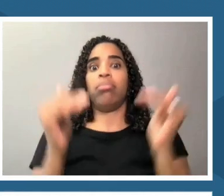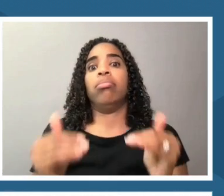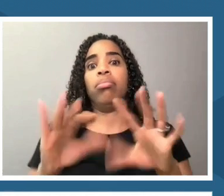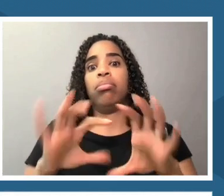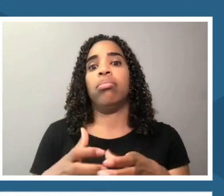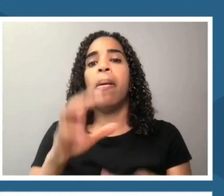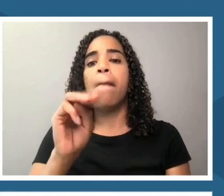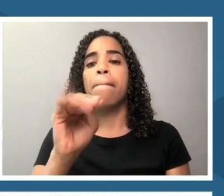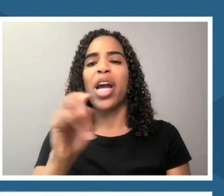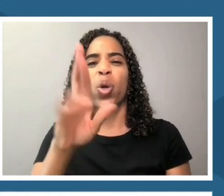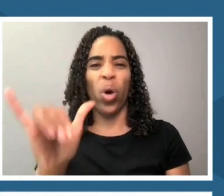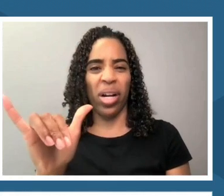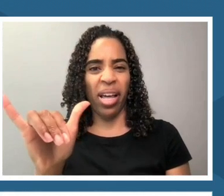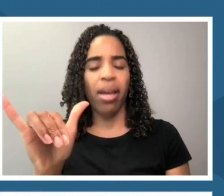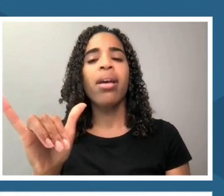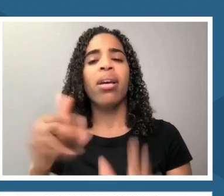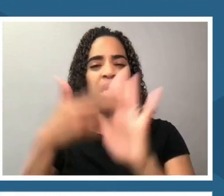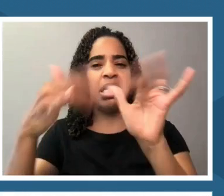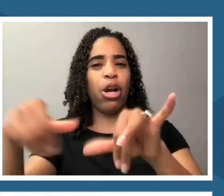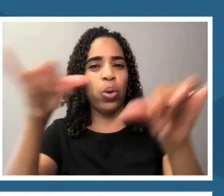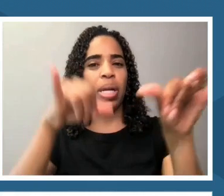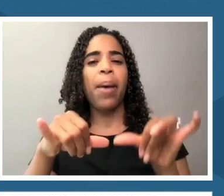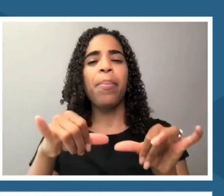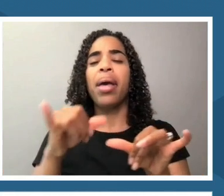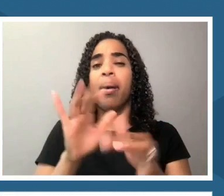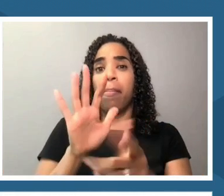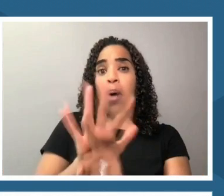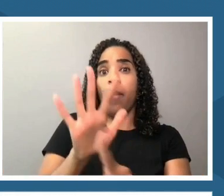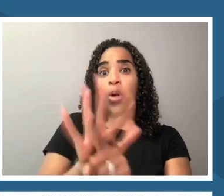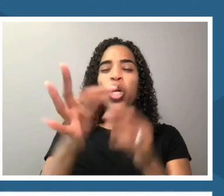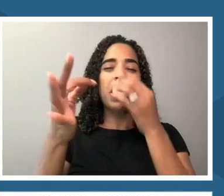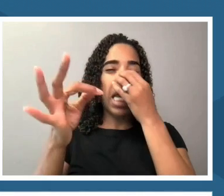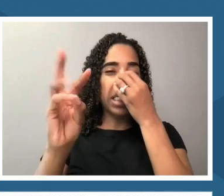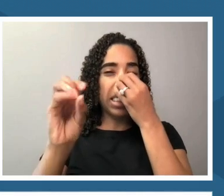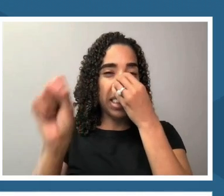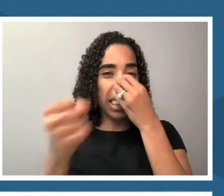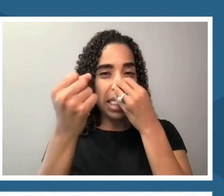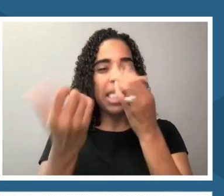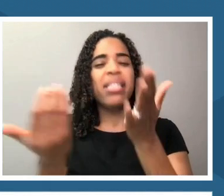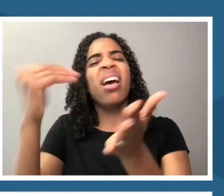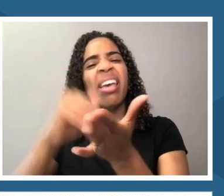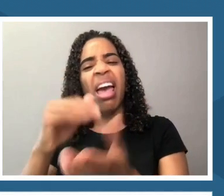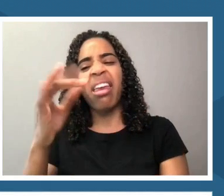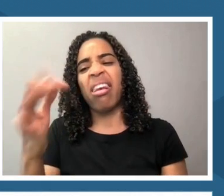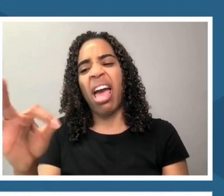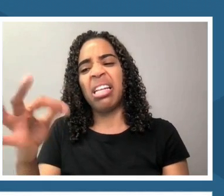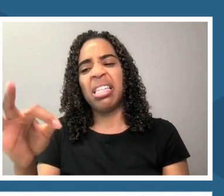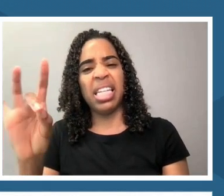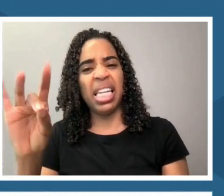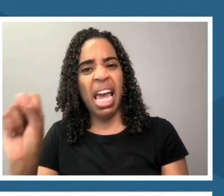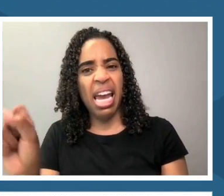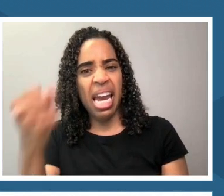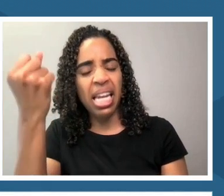basically gained currency in the 1960s had a bit of a resurgence in the 1980s